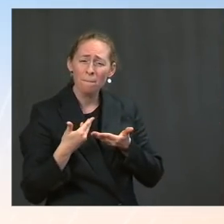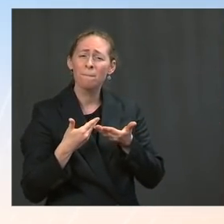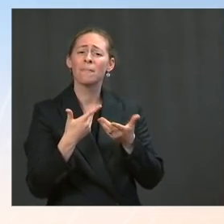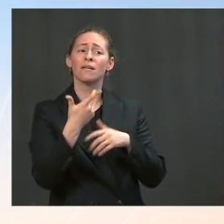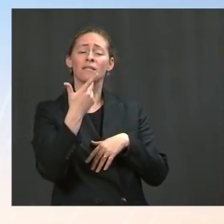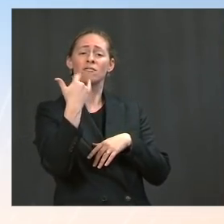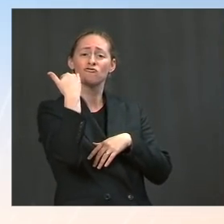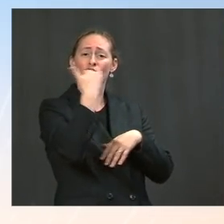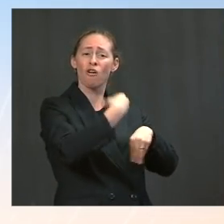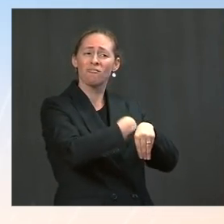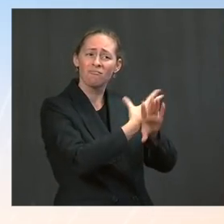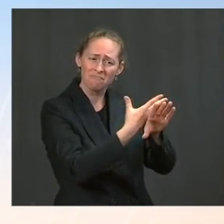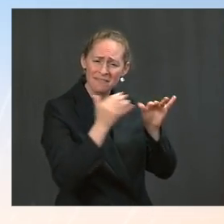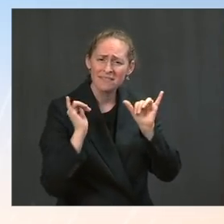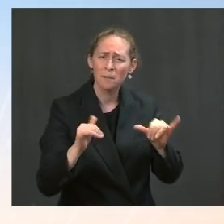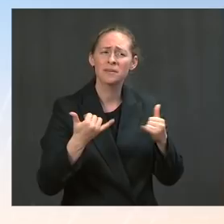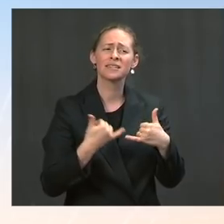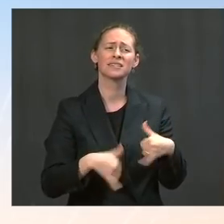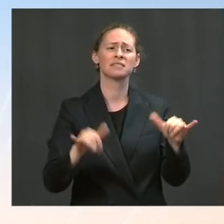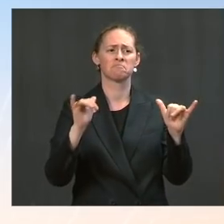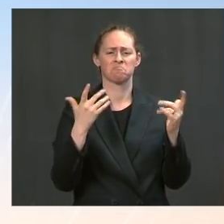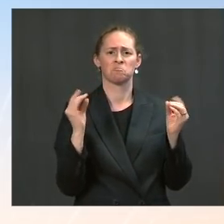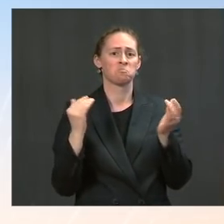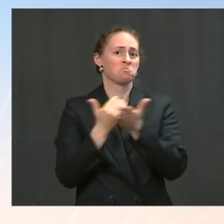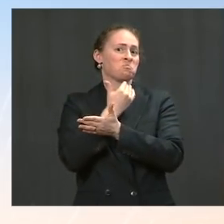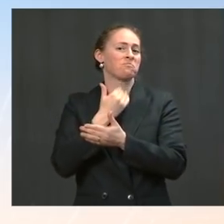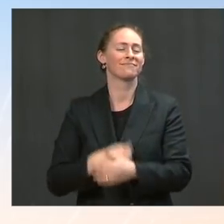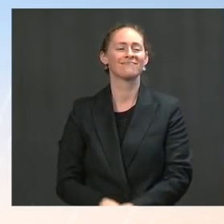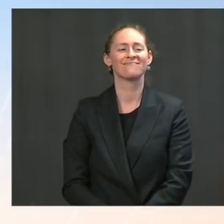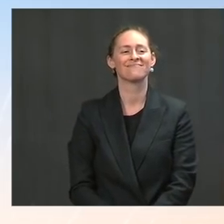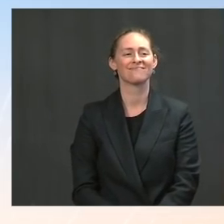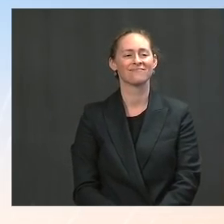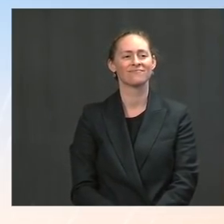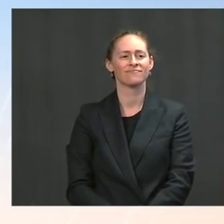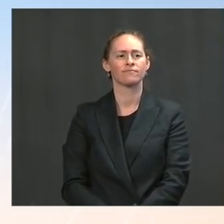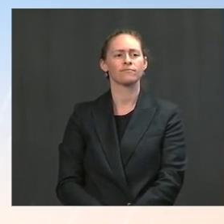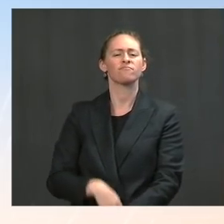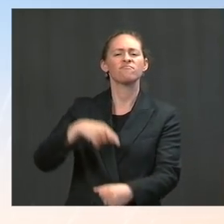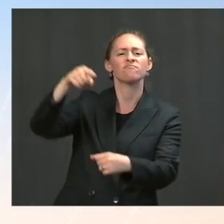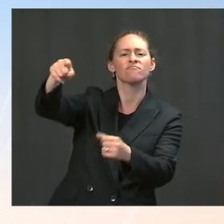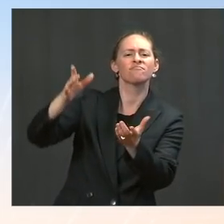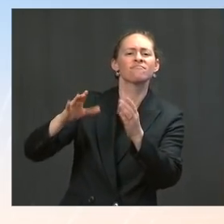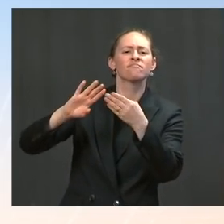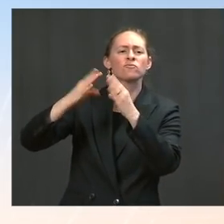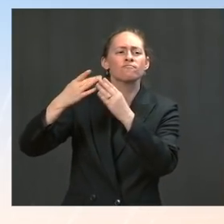The Press: And separately, has the intelligence community attributed the Kaseya ransomware attack to the Russian government?